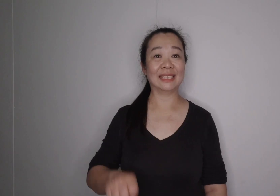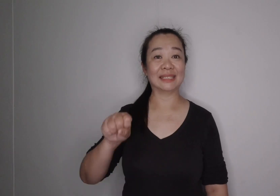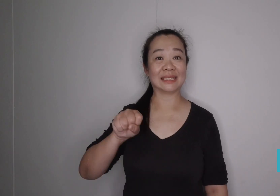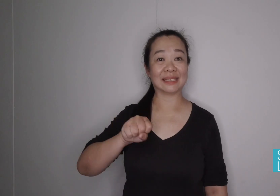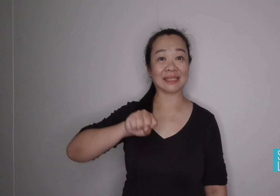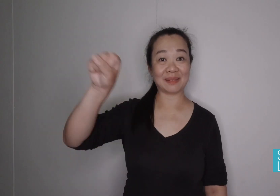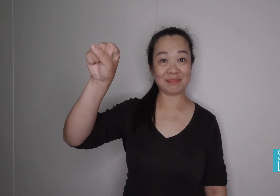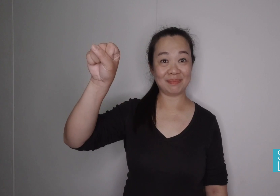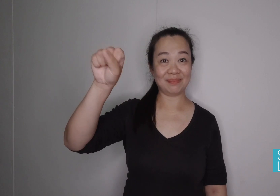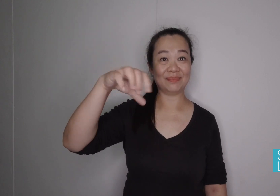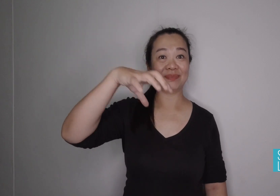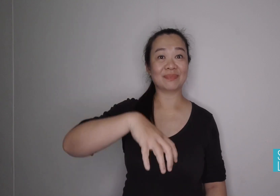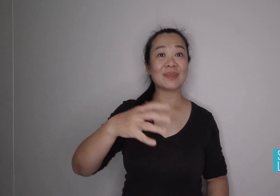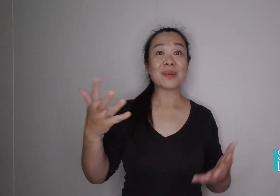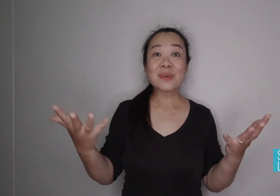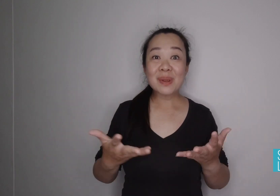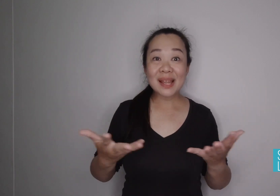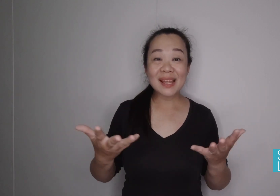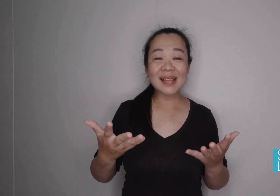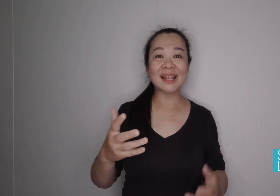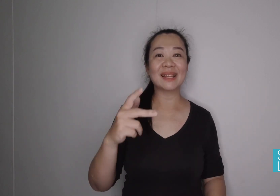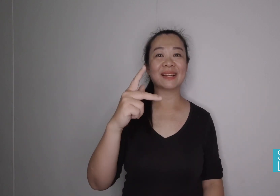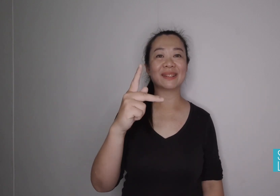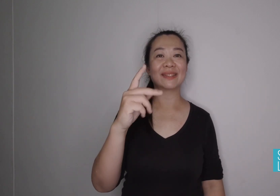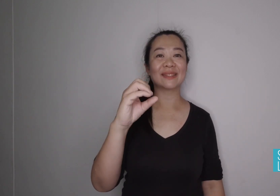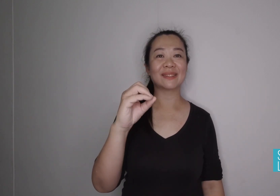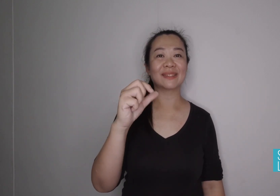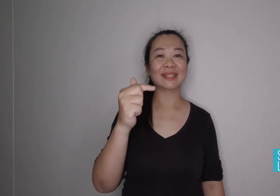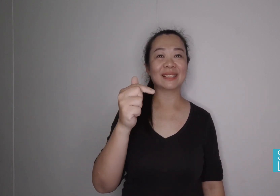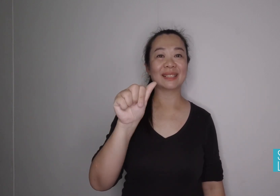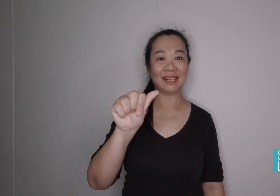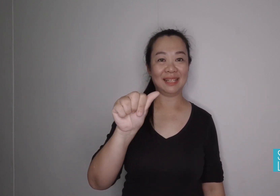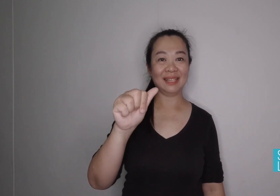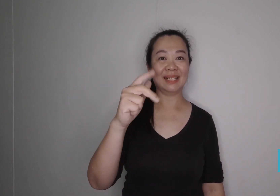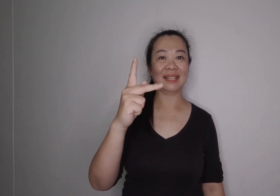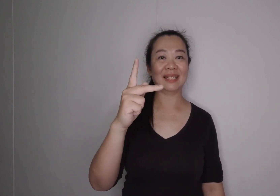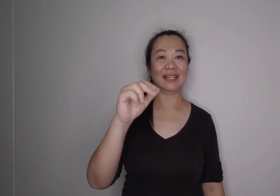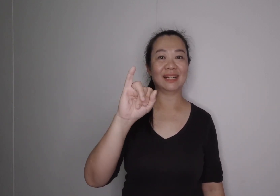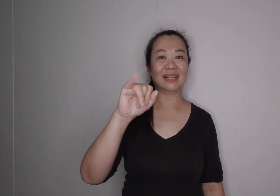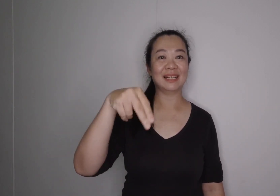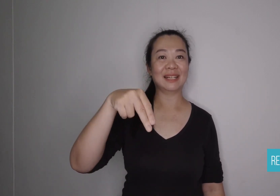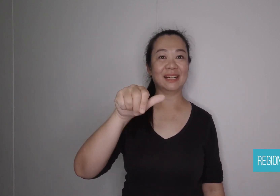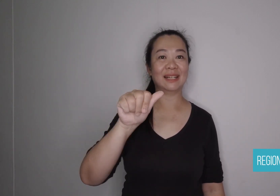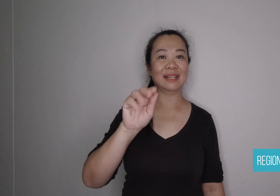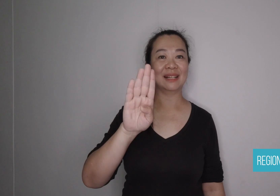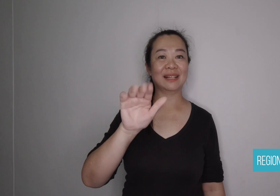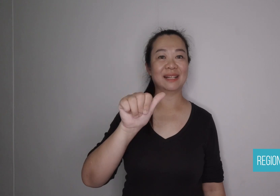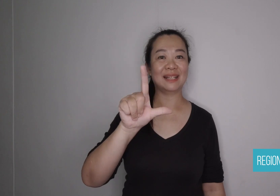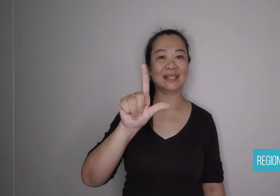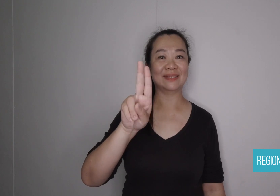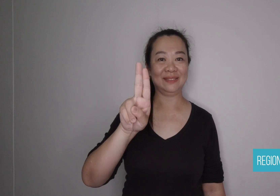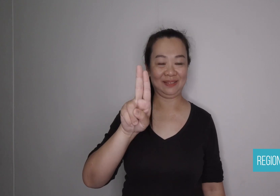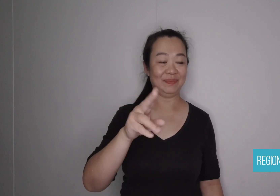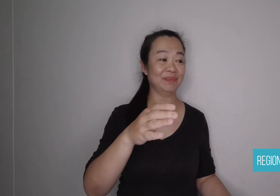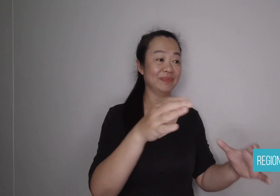Sabah is in Kota Kinabalu and it is a group of Deaf bakers